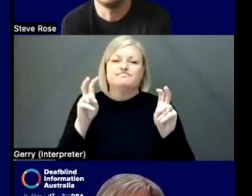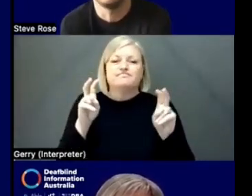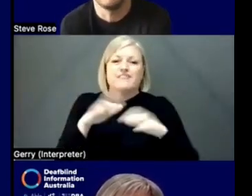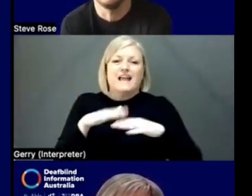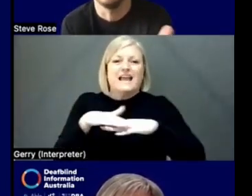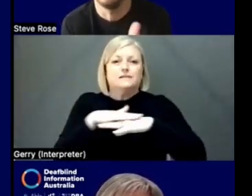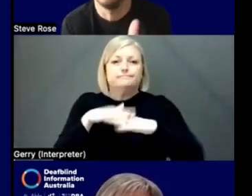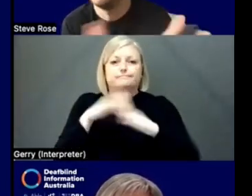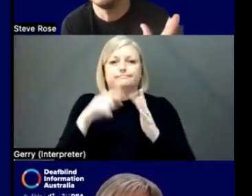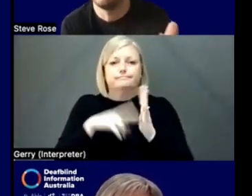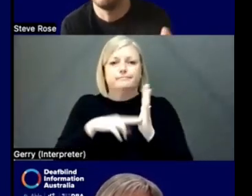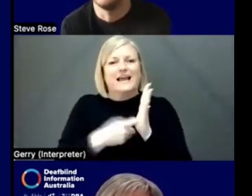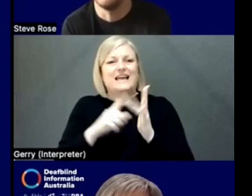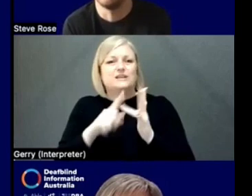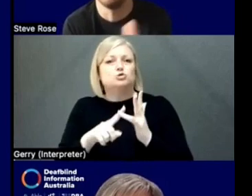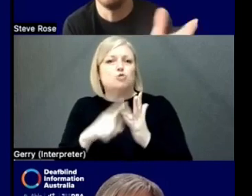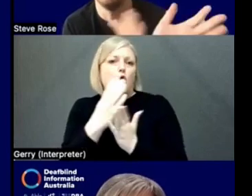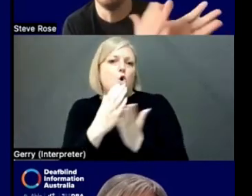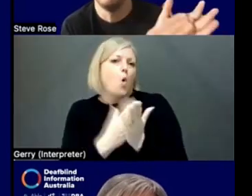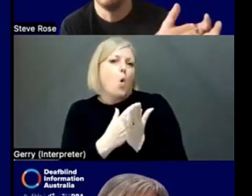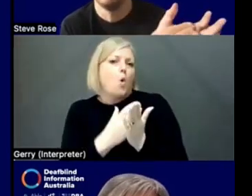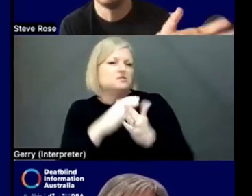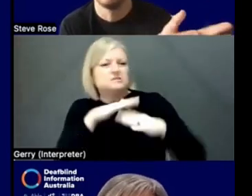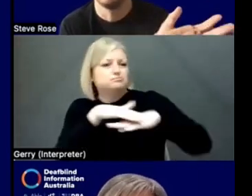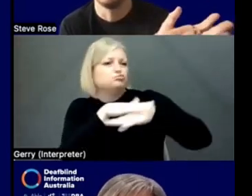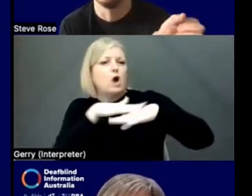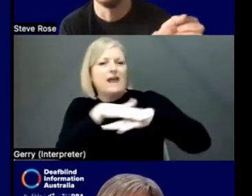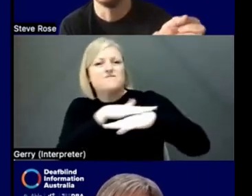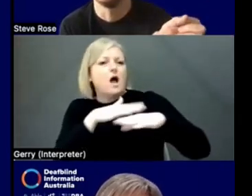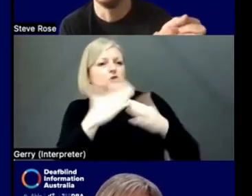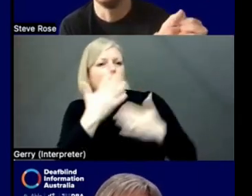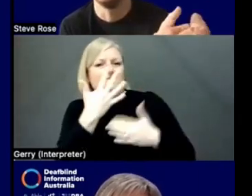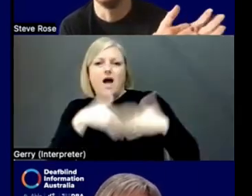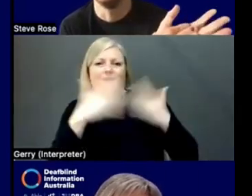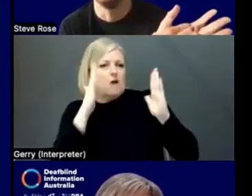and I think Jenny had established it through going to